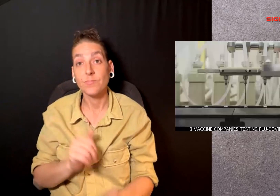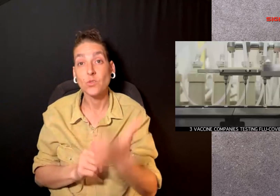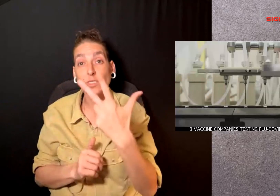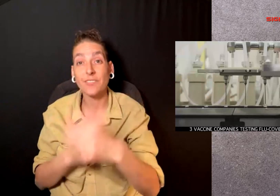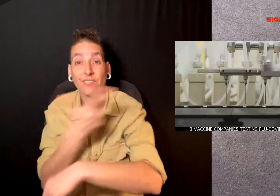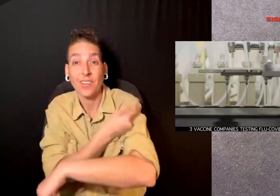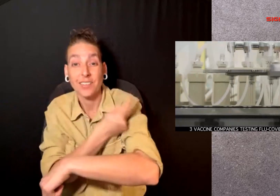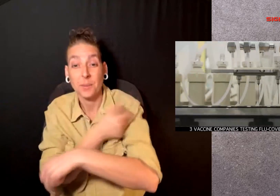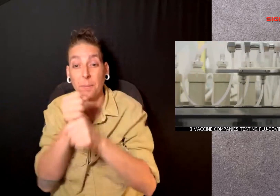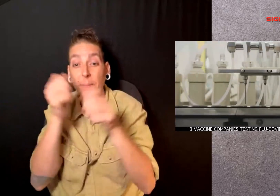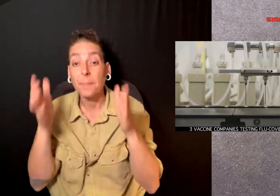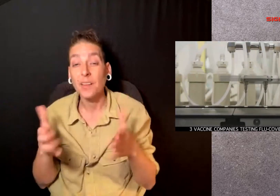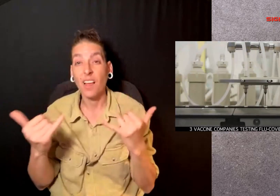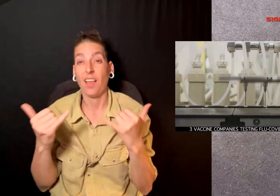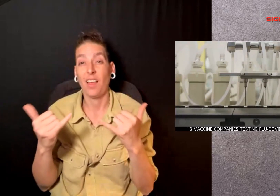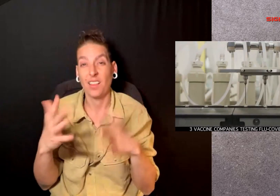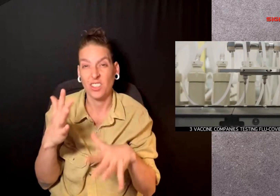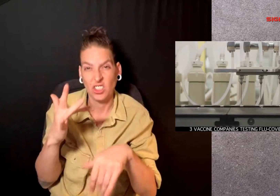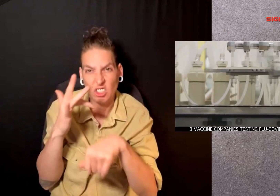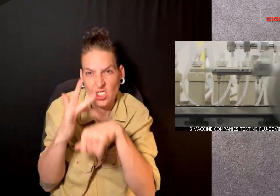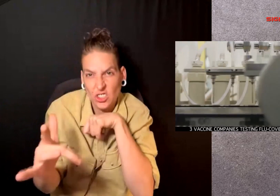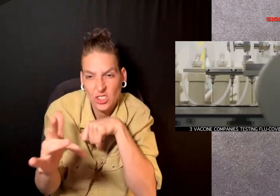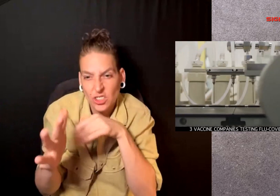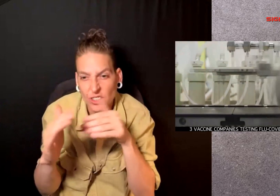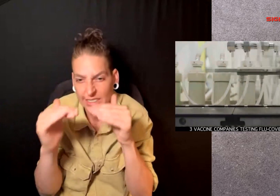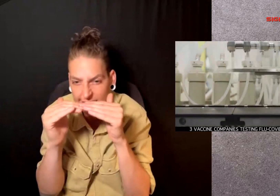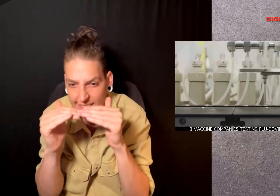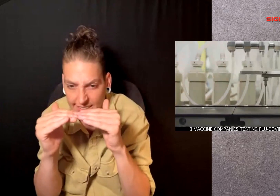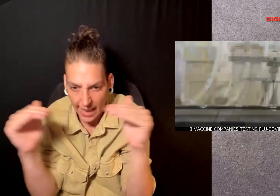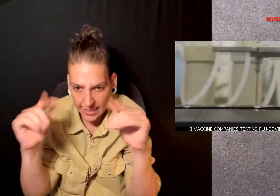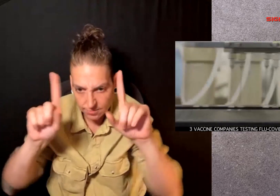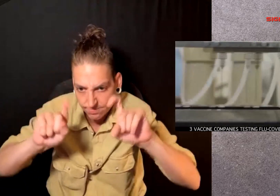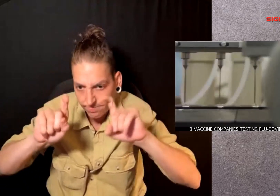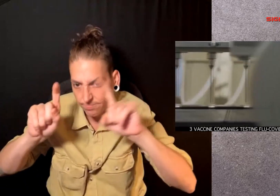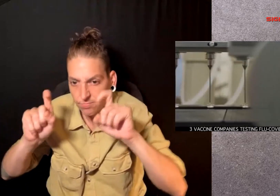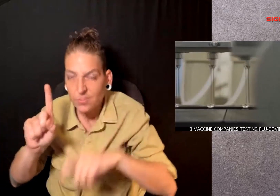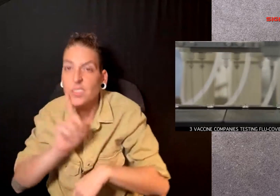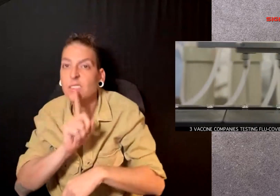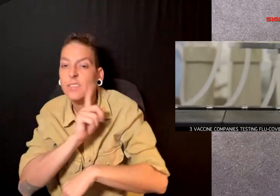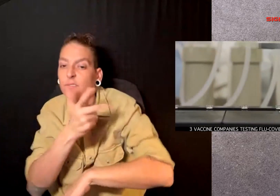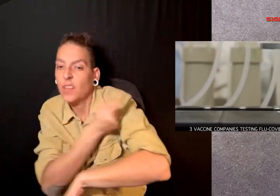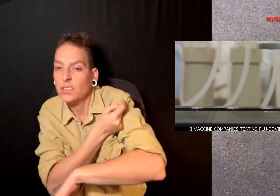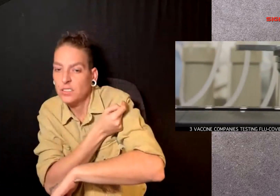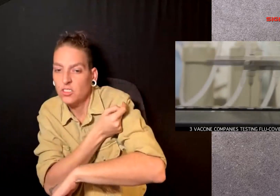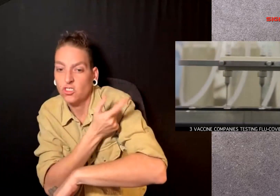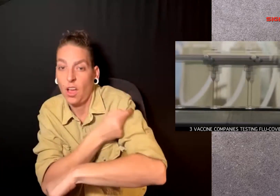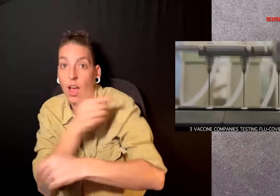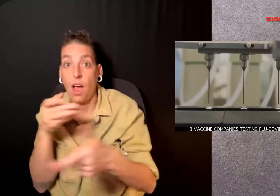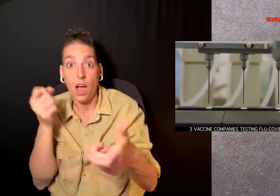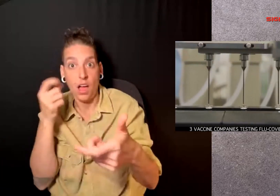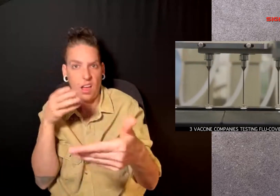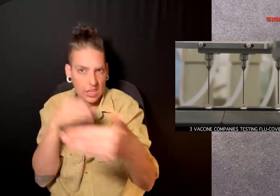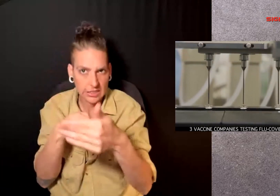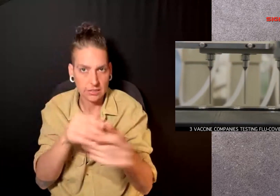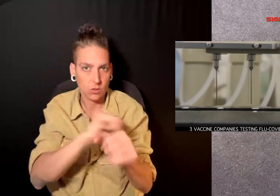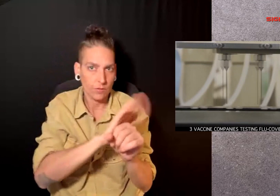three vaccine makers are in the early stages of testing single vaccine shots against both